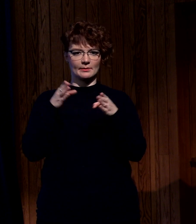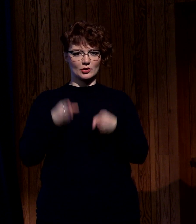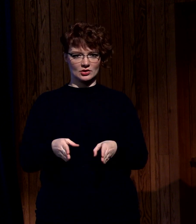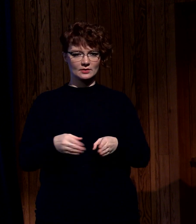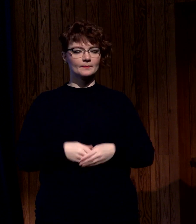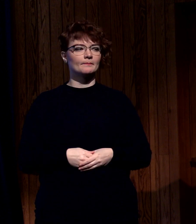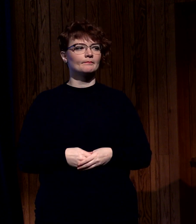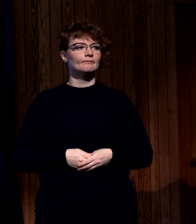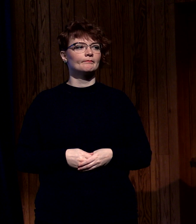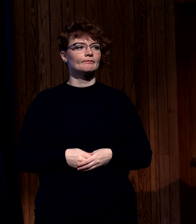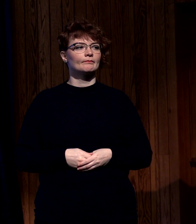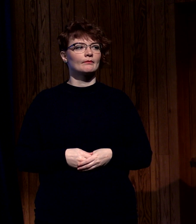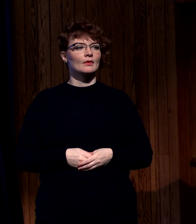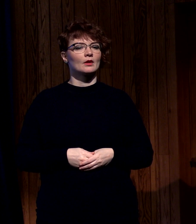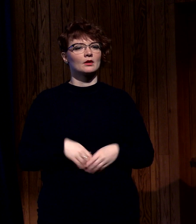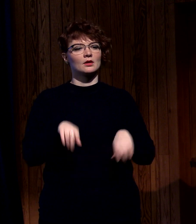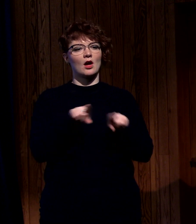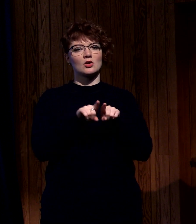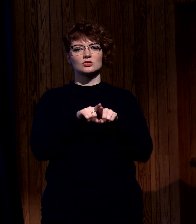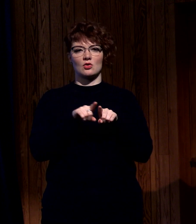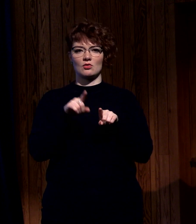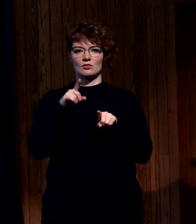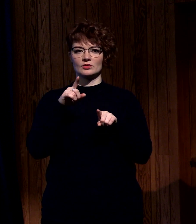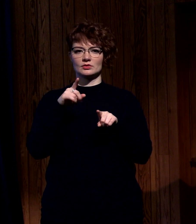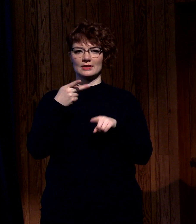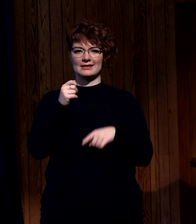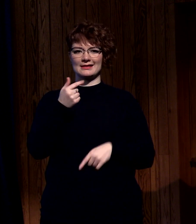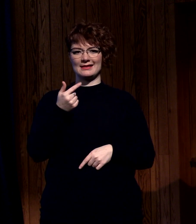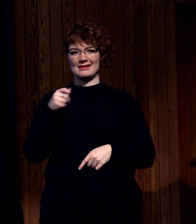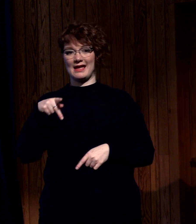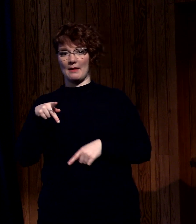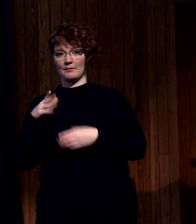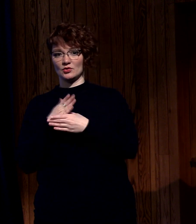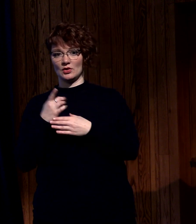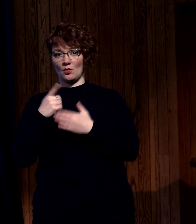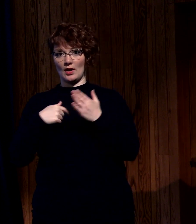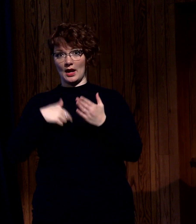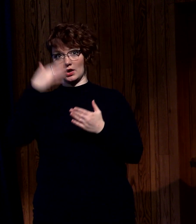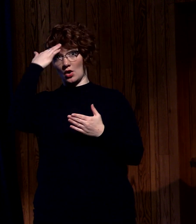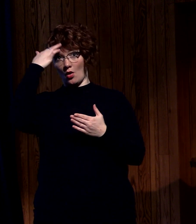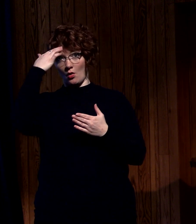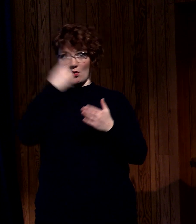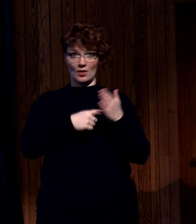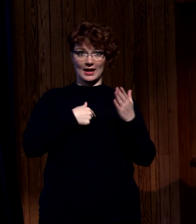here, there's also a gap between what we know and what we do, and